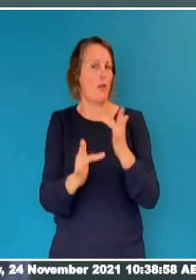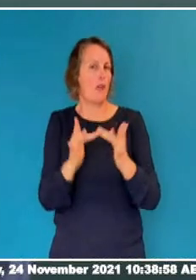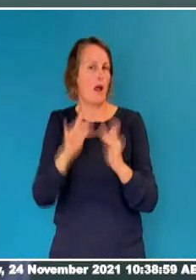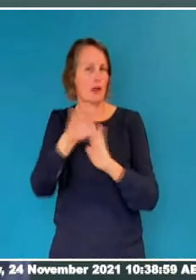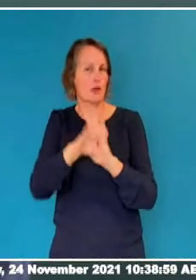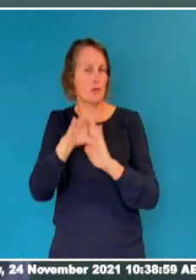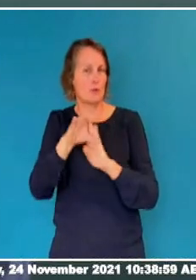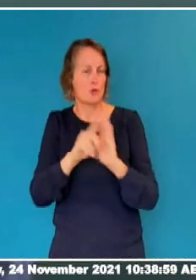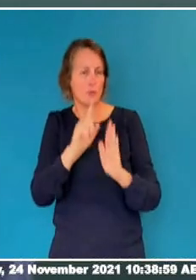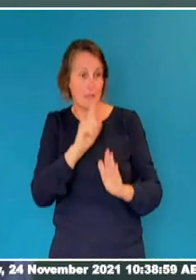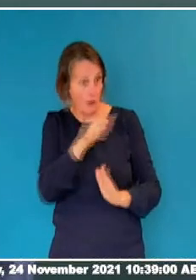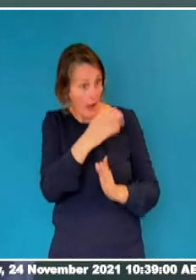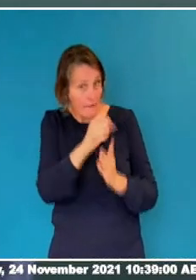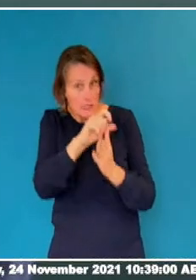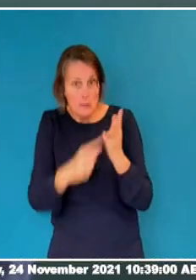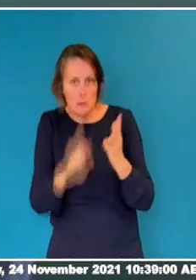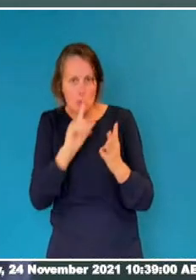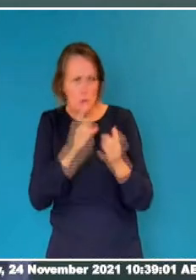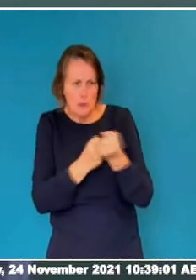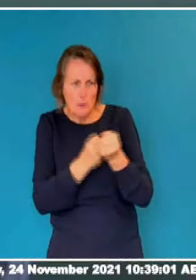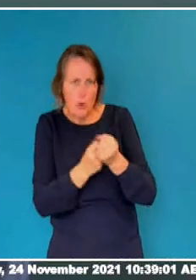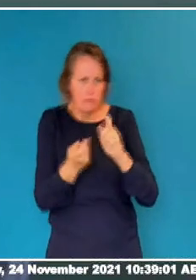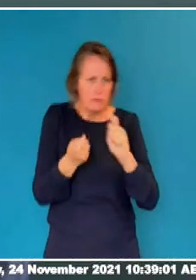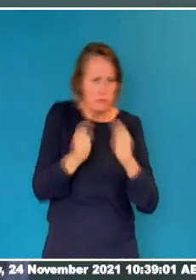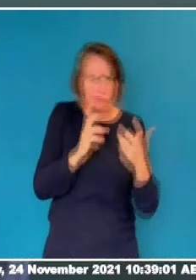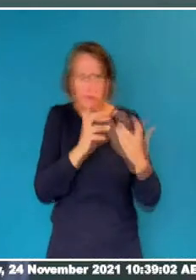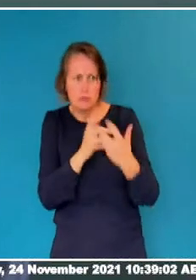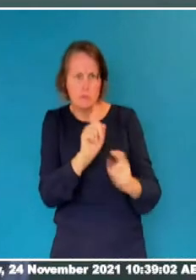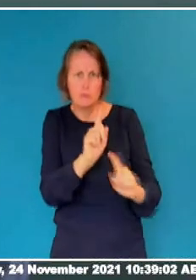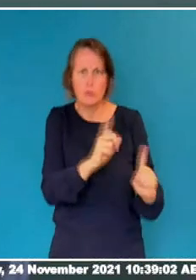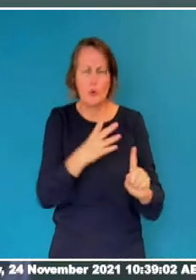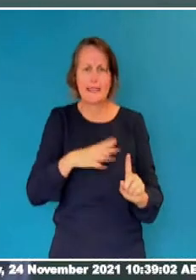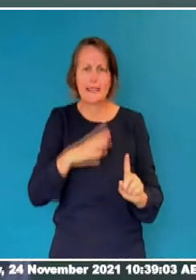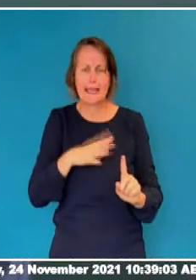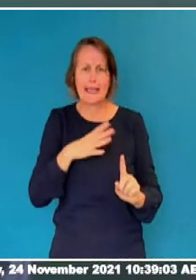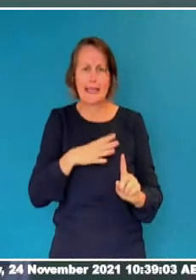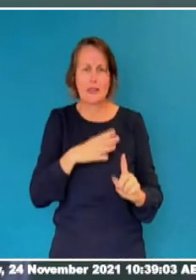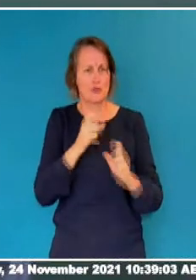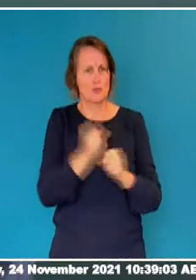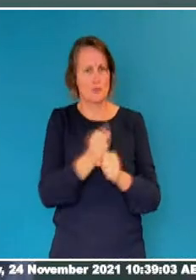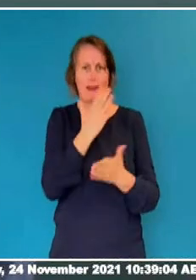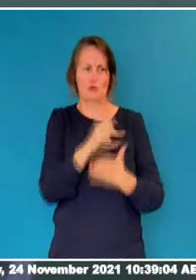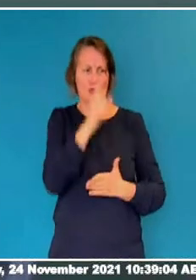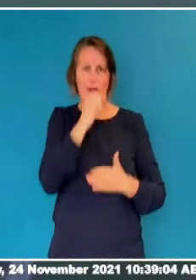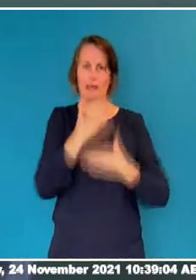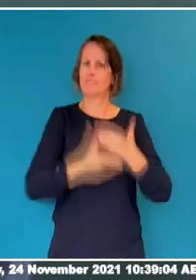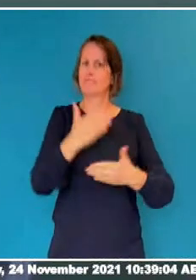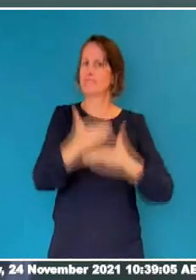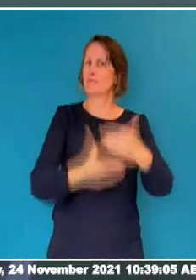support they may require in order to carry out their job tasks has identified in the